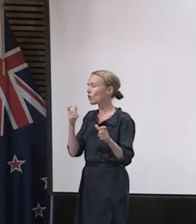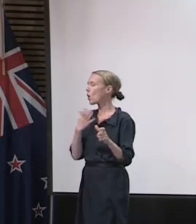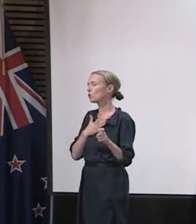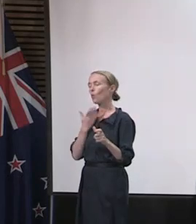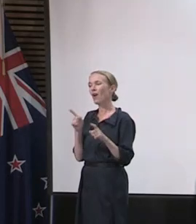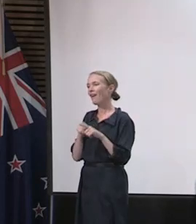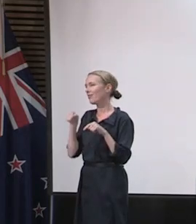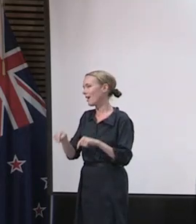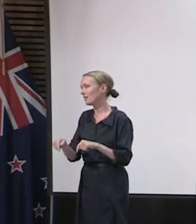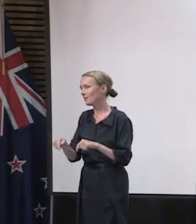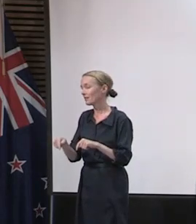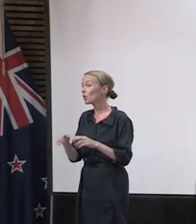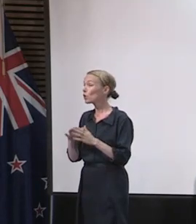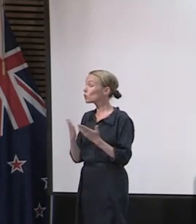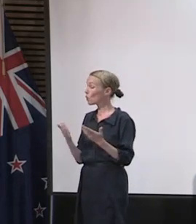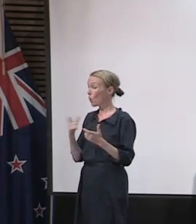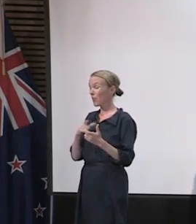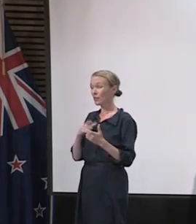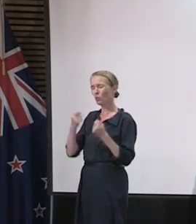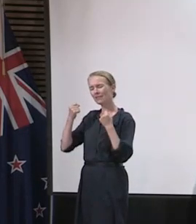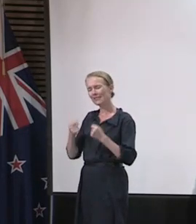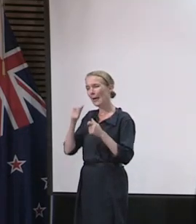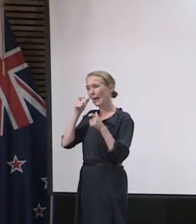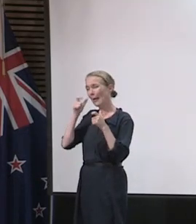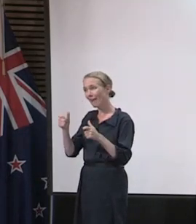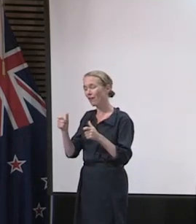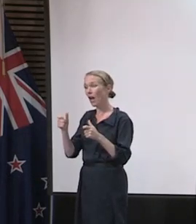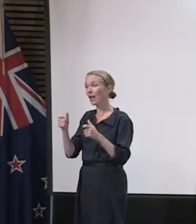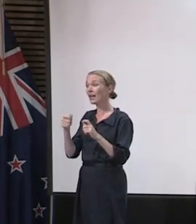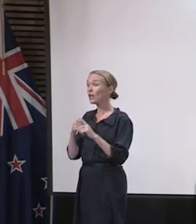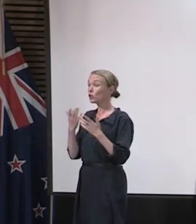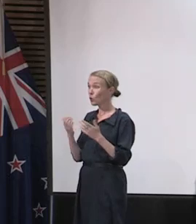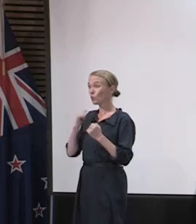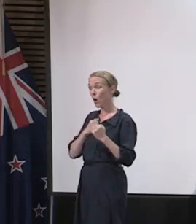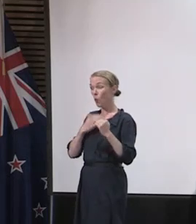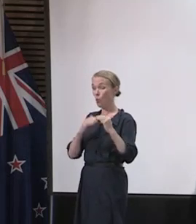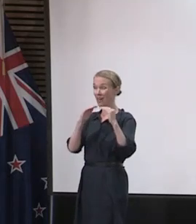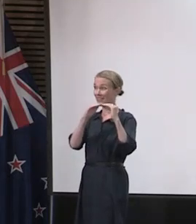We have seen other countries who have had significant precautions who have. So, we